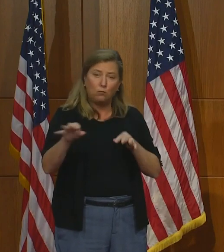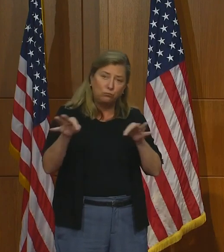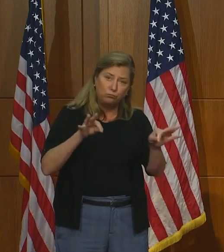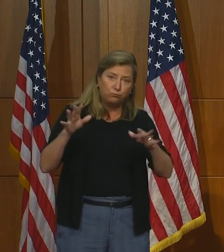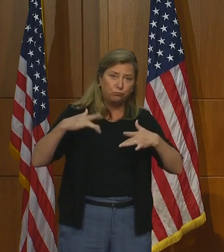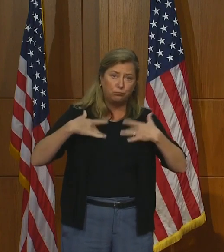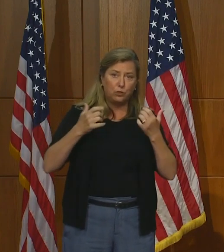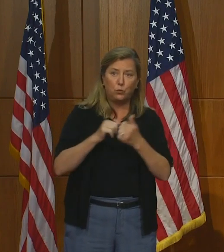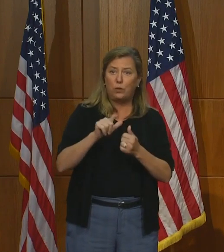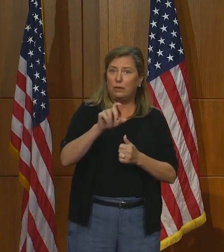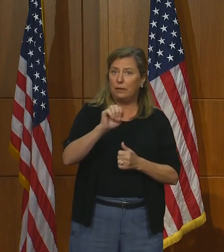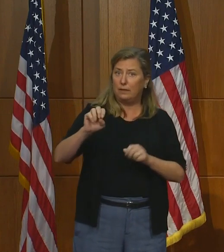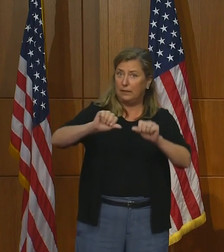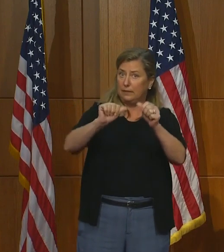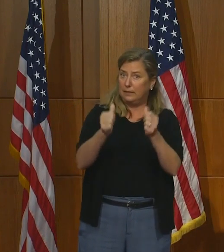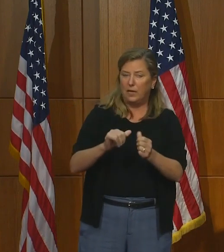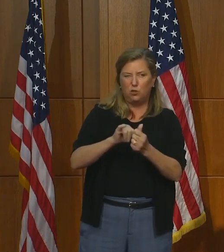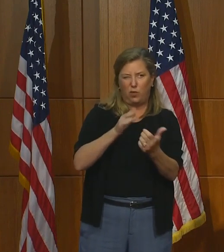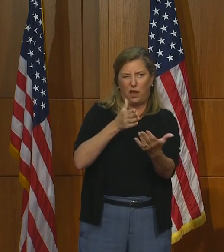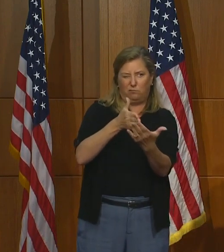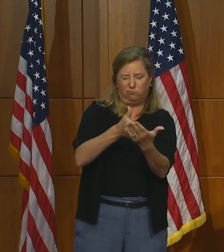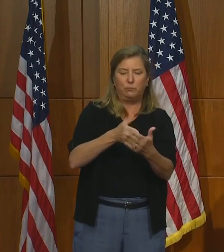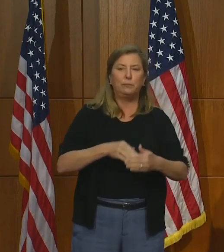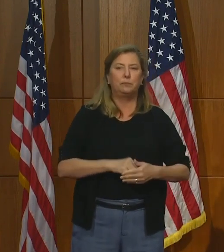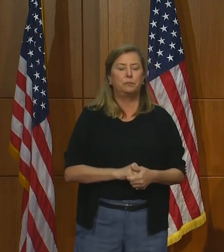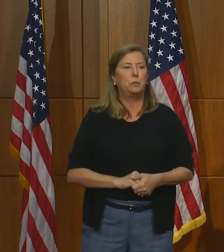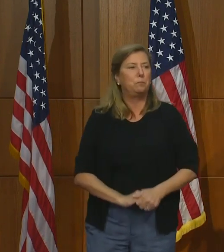THEY WISH IF YOU'D LIKE TO GIVE